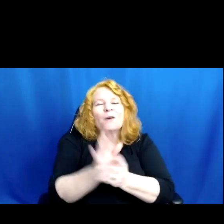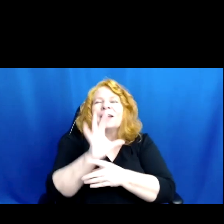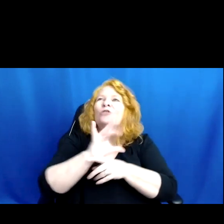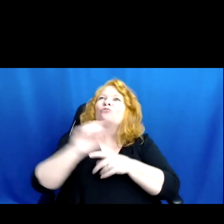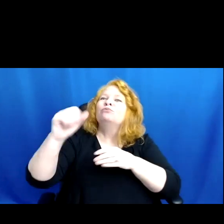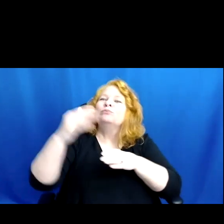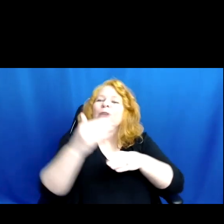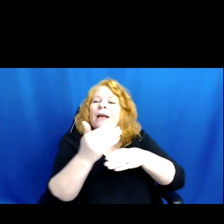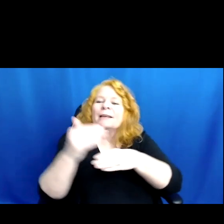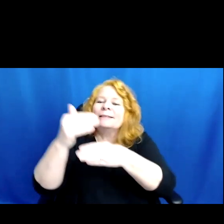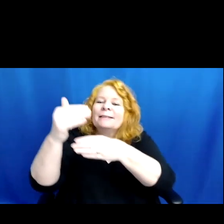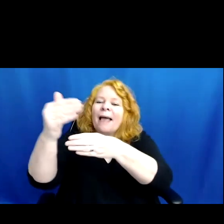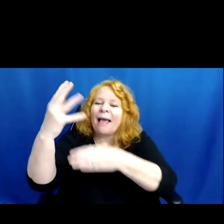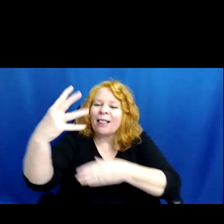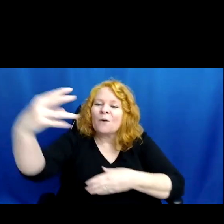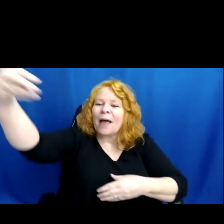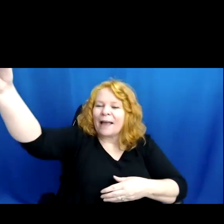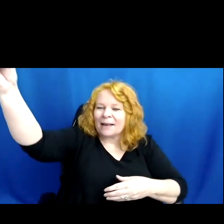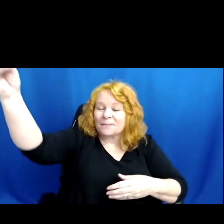So that is how our characters works.